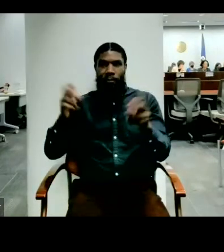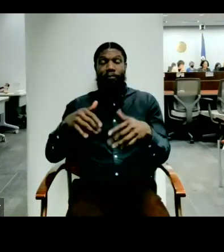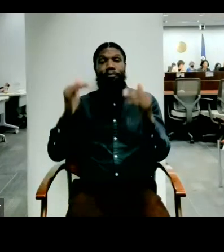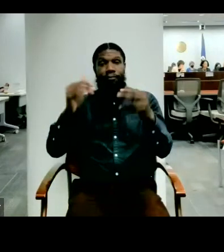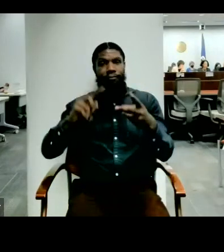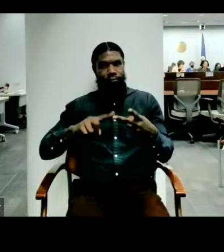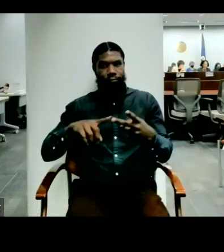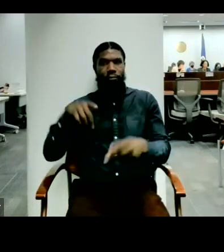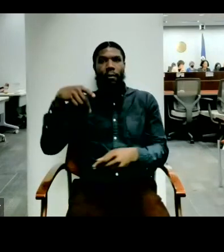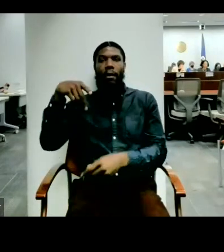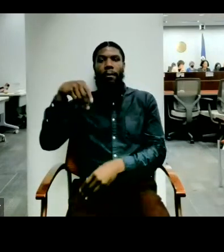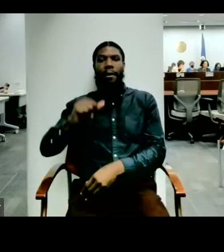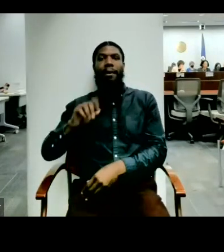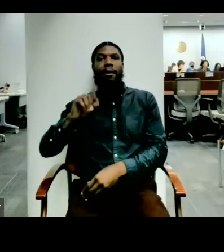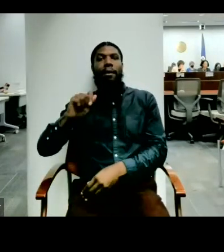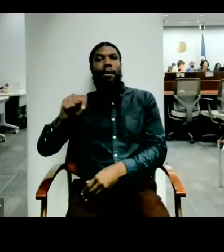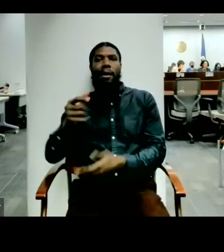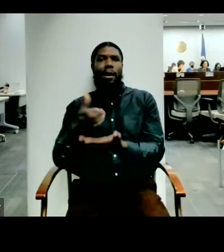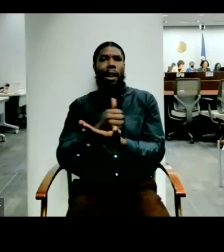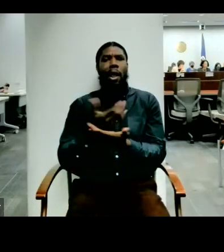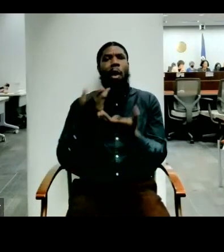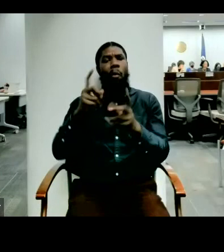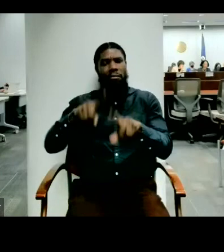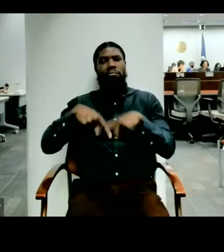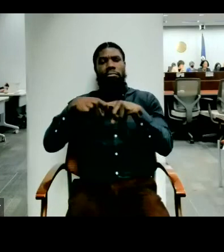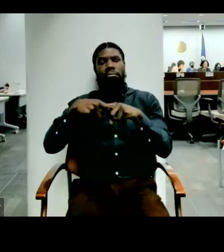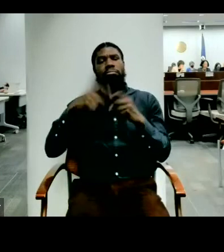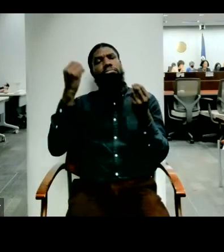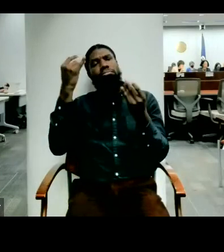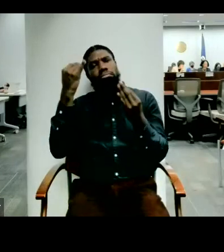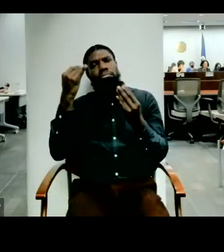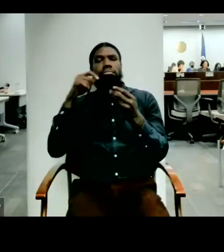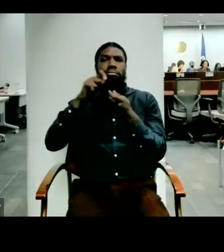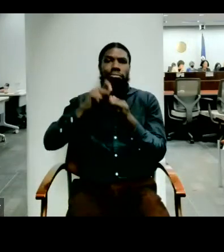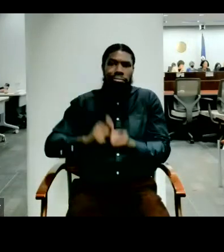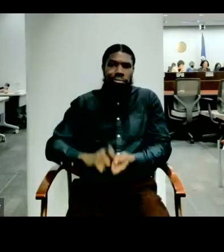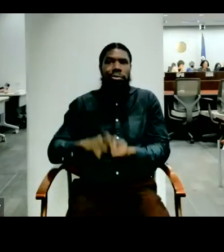Let's take a pause, let's do thoughtfully and let's do it well if it is going to go forward.